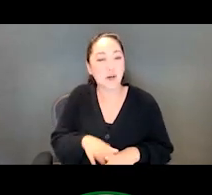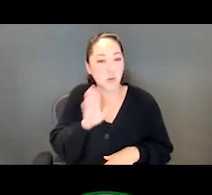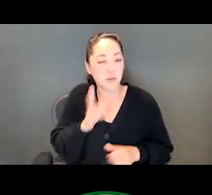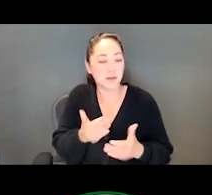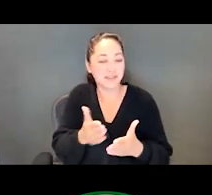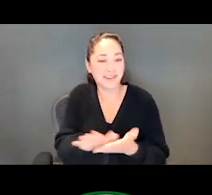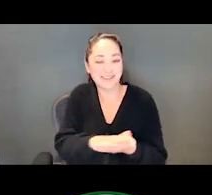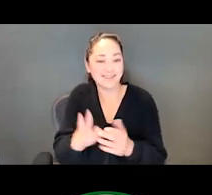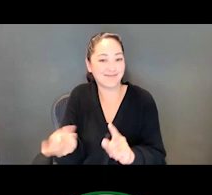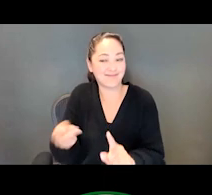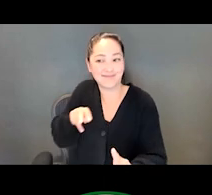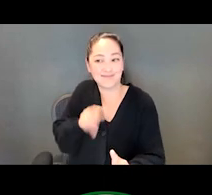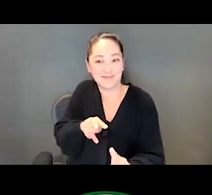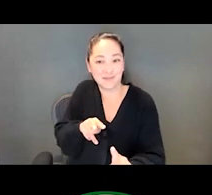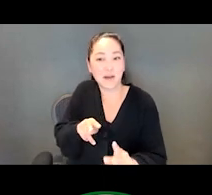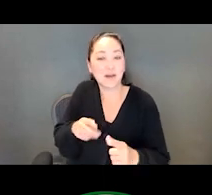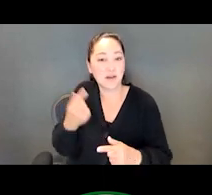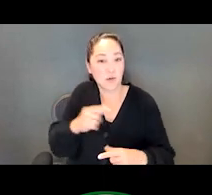barriers faced by tourists with disabilities.